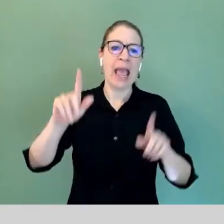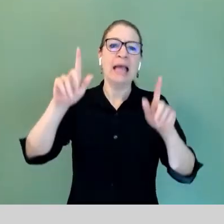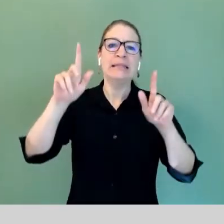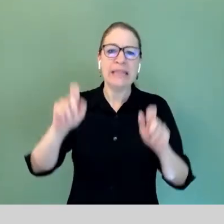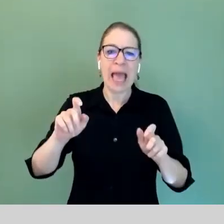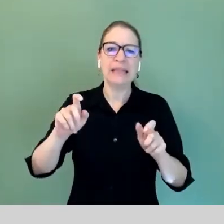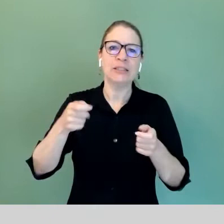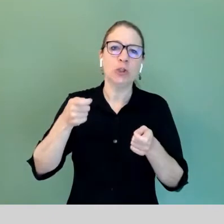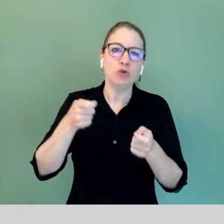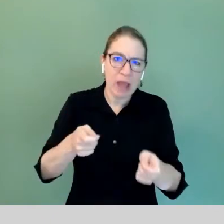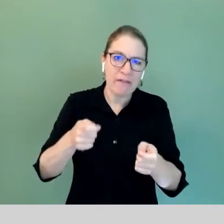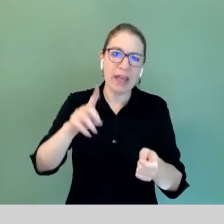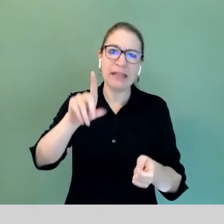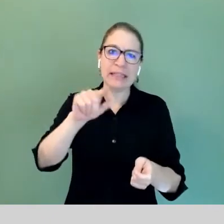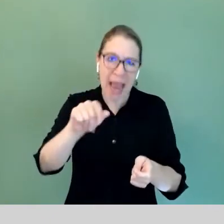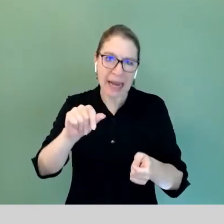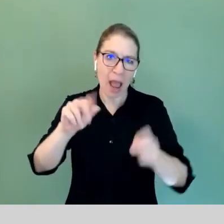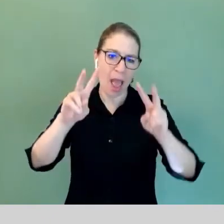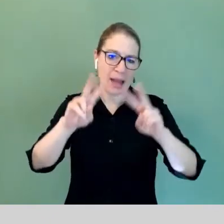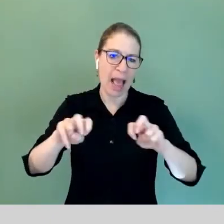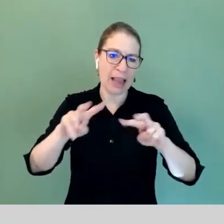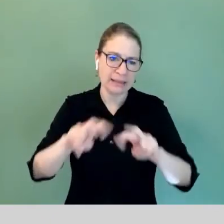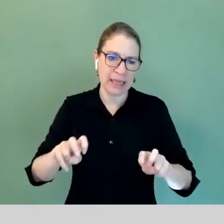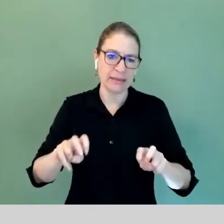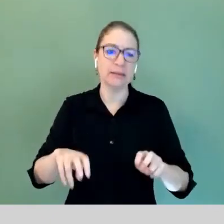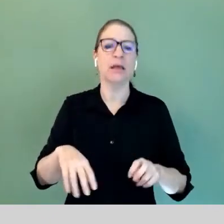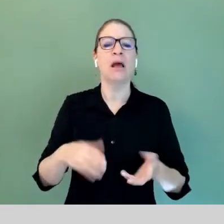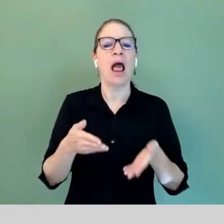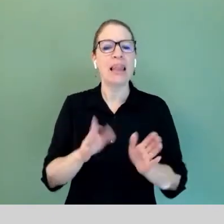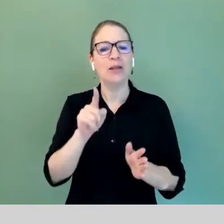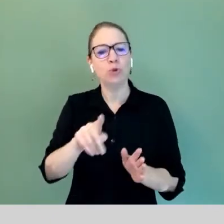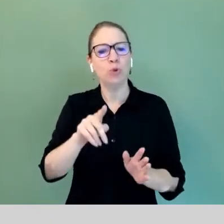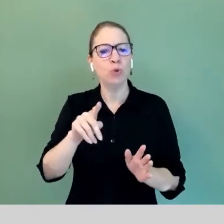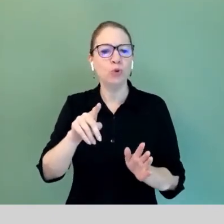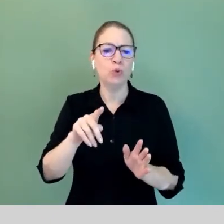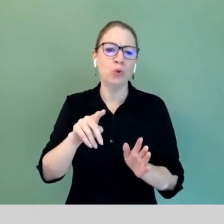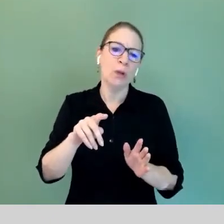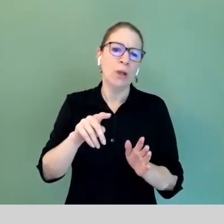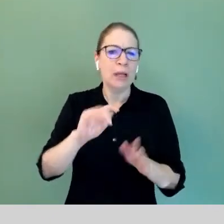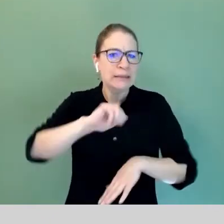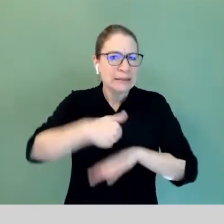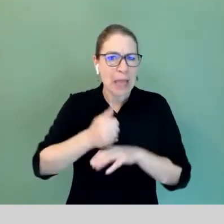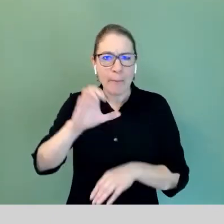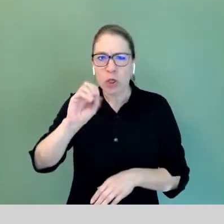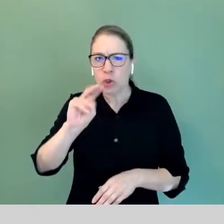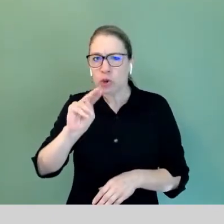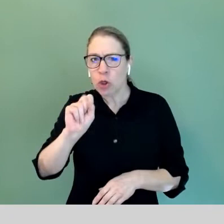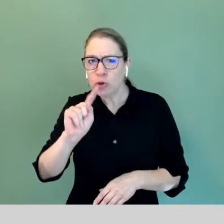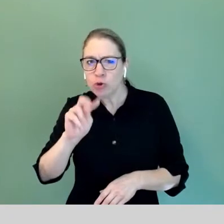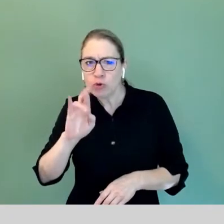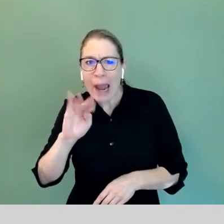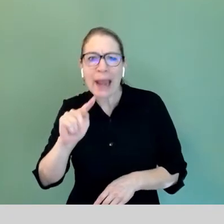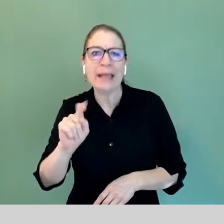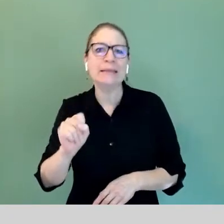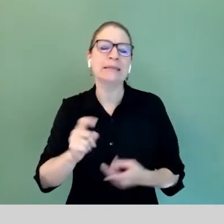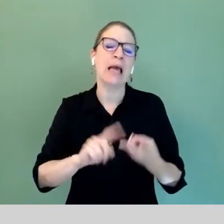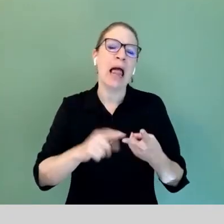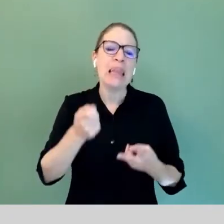which allows you to specify and verify some constraints in your data. It has some lightweight profiling. So it looks at your data